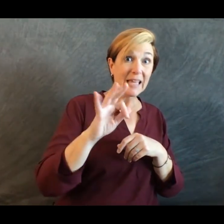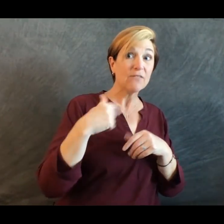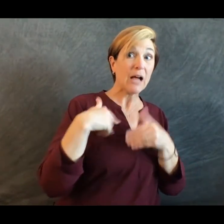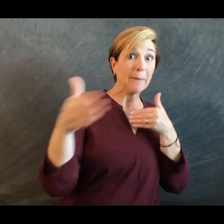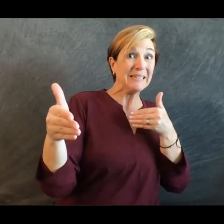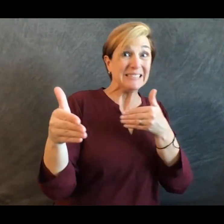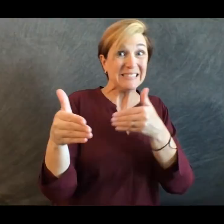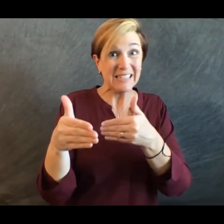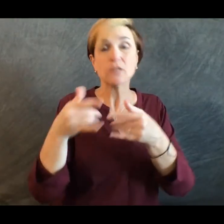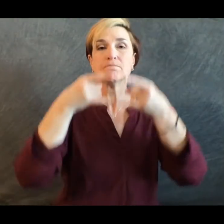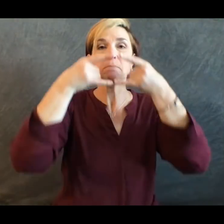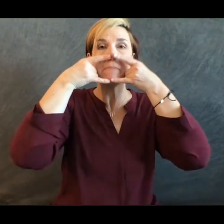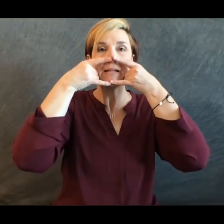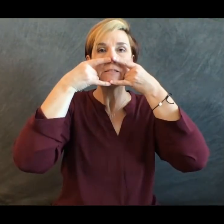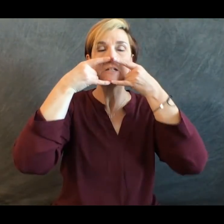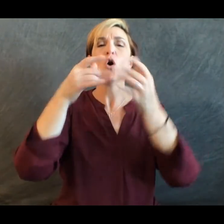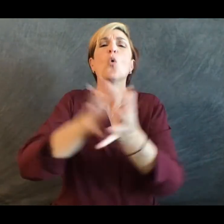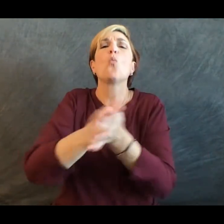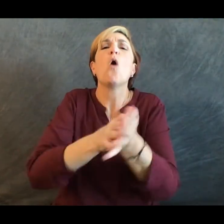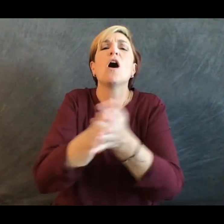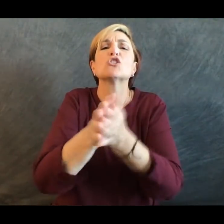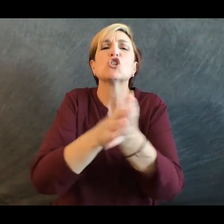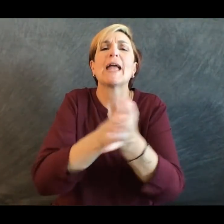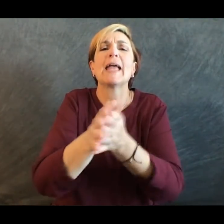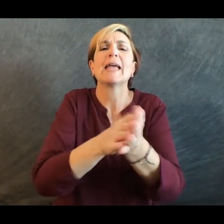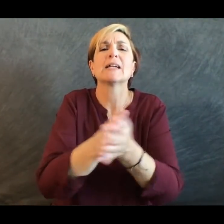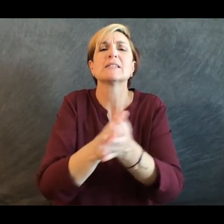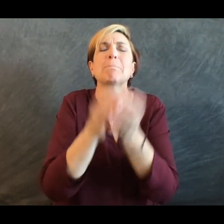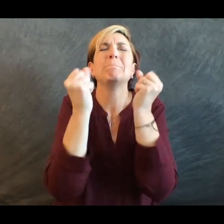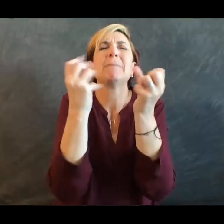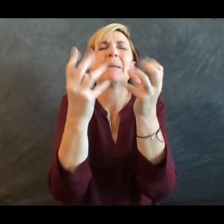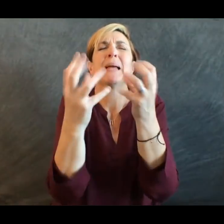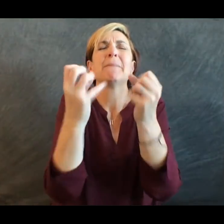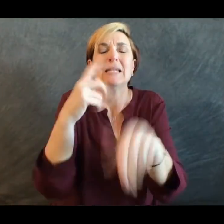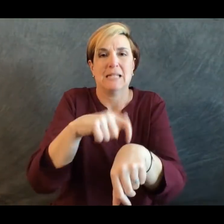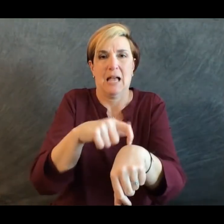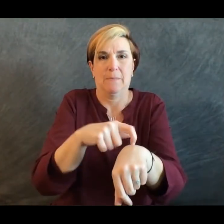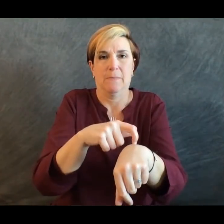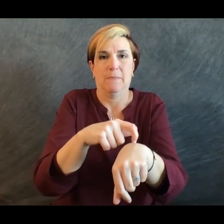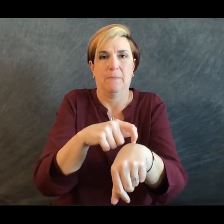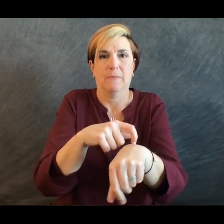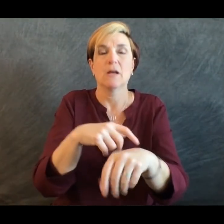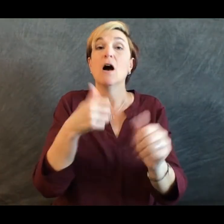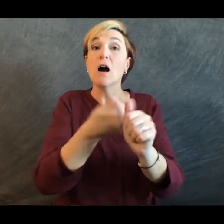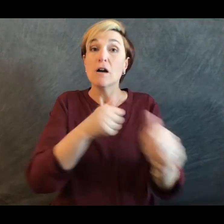often than you ever dreamed possible avoid alcohol tobacco and drugs and call